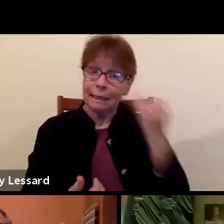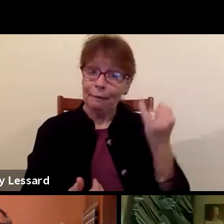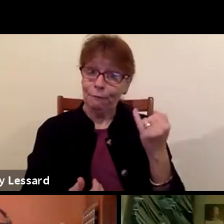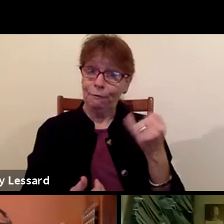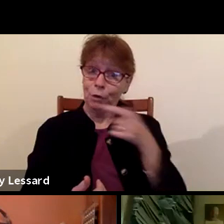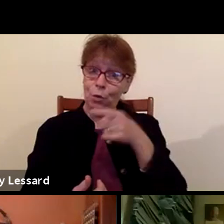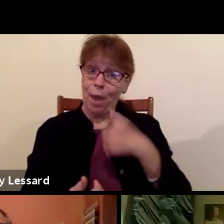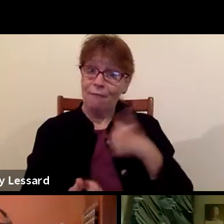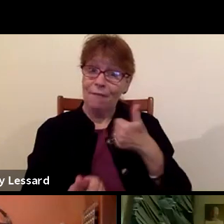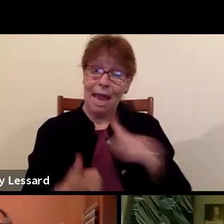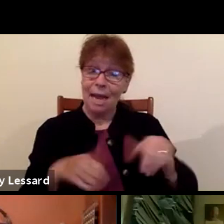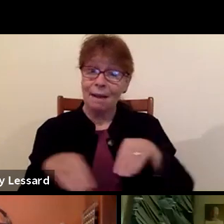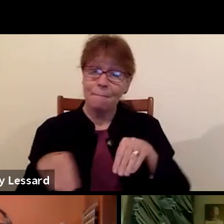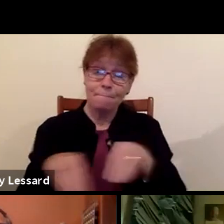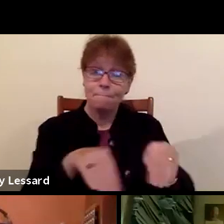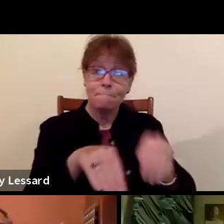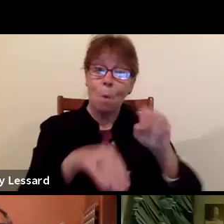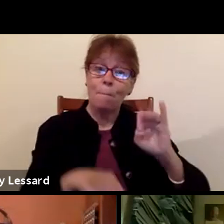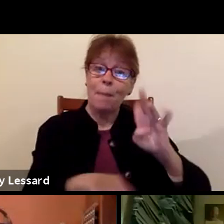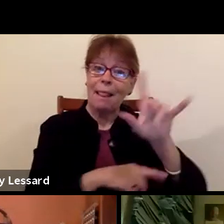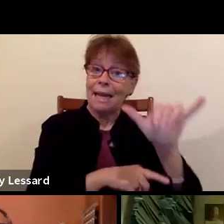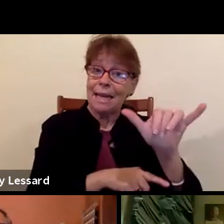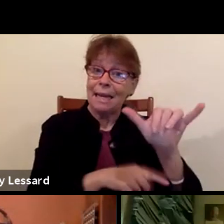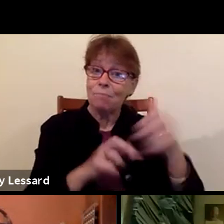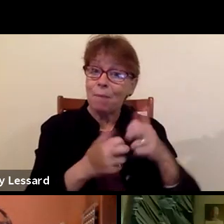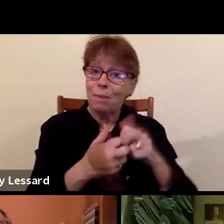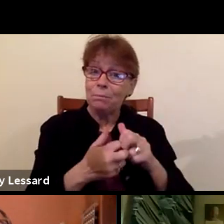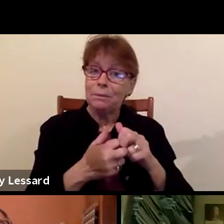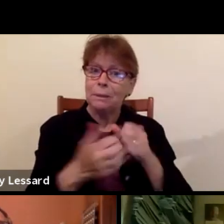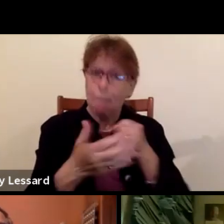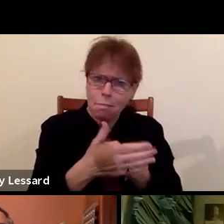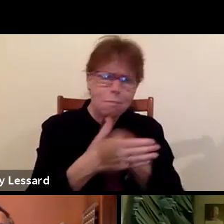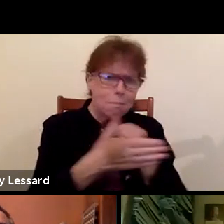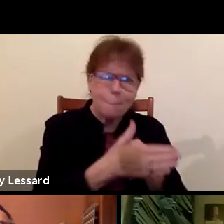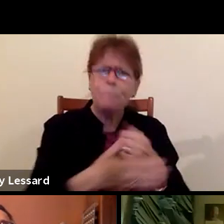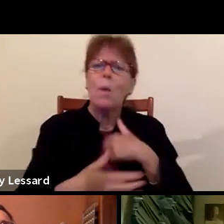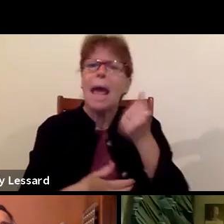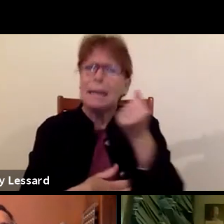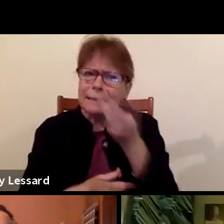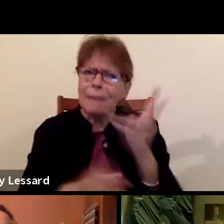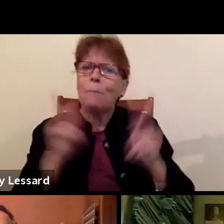, but now it's called just Parc. I'm happy to meet on-line